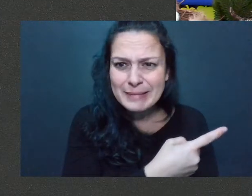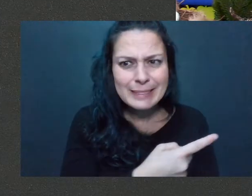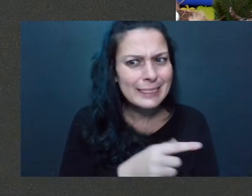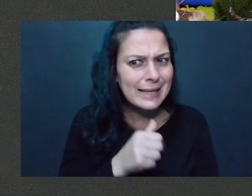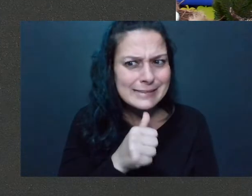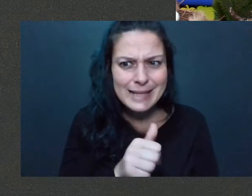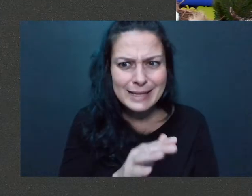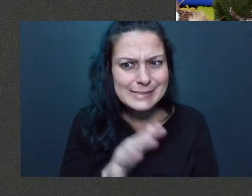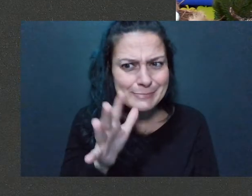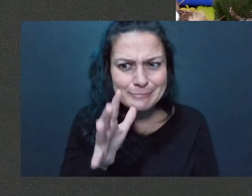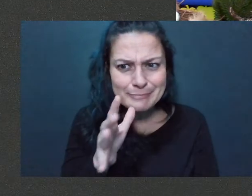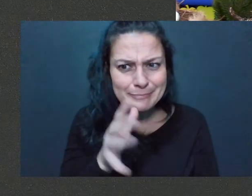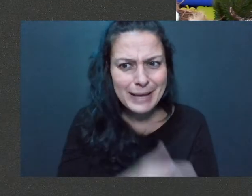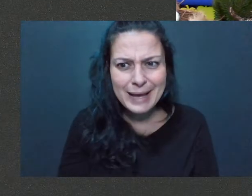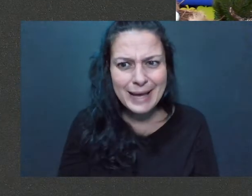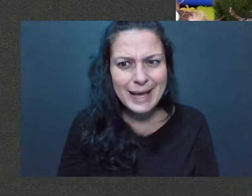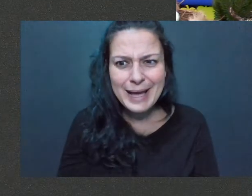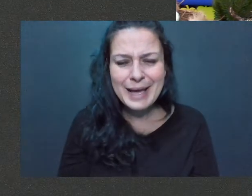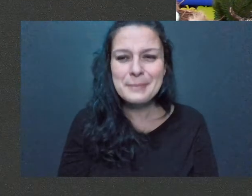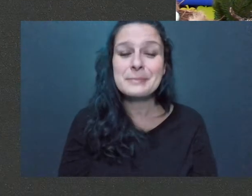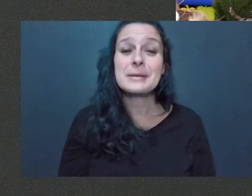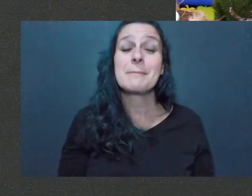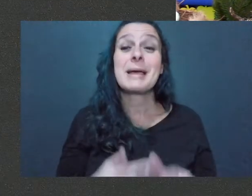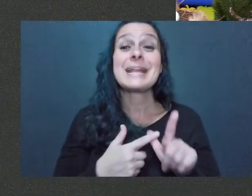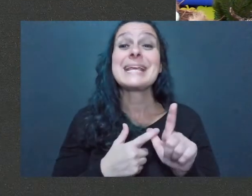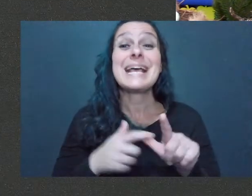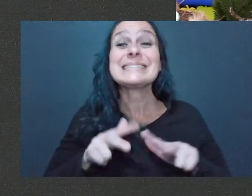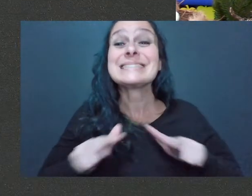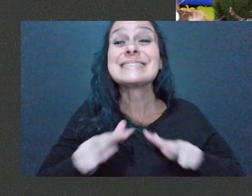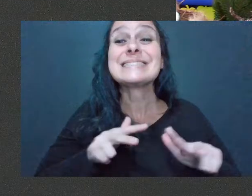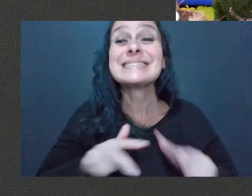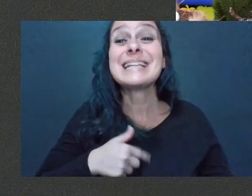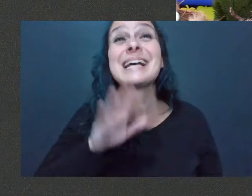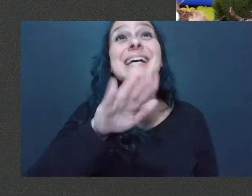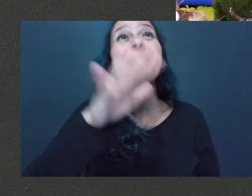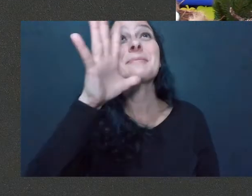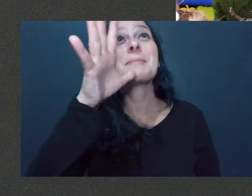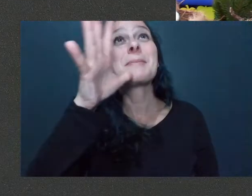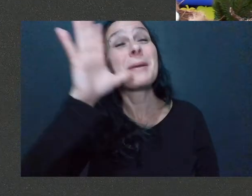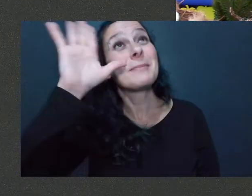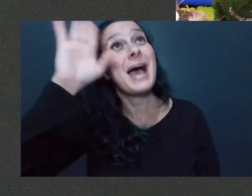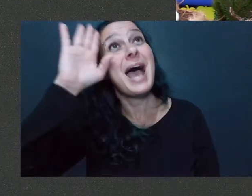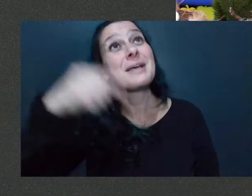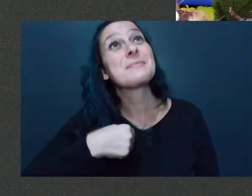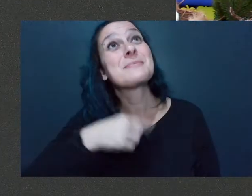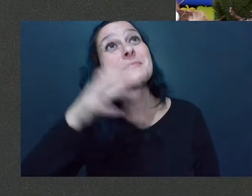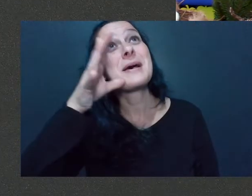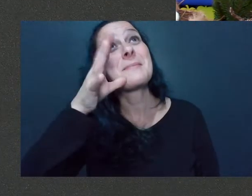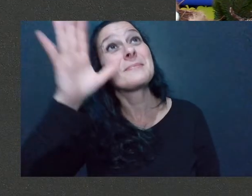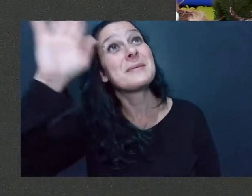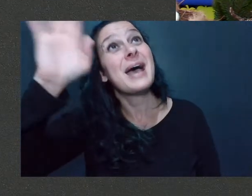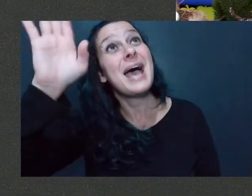That is not his mom. He ran right up to it. "Mother, mother, here I am mother," he said to the big thing.